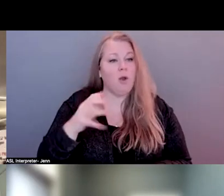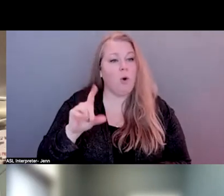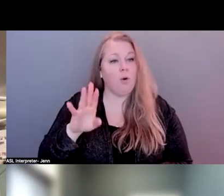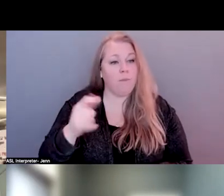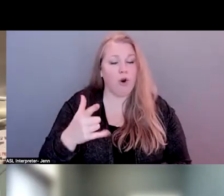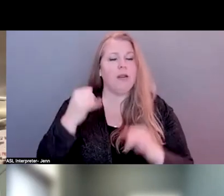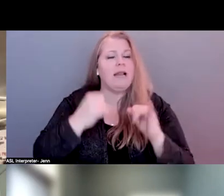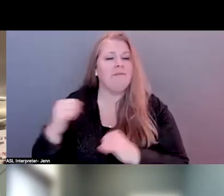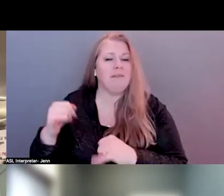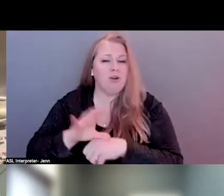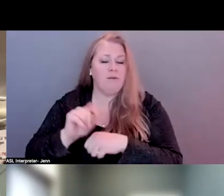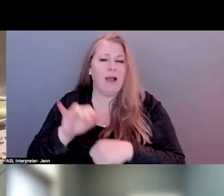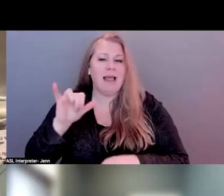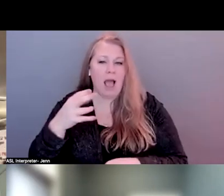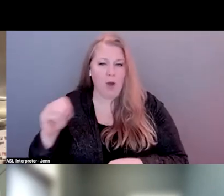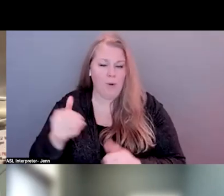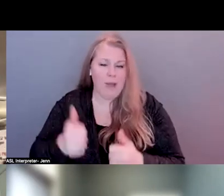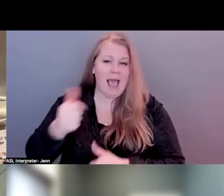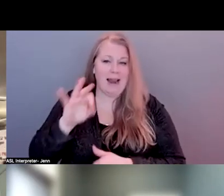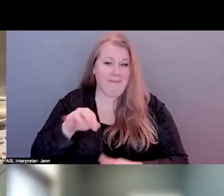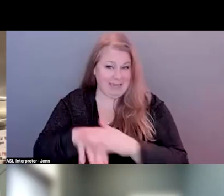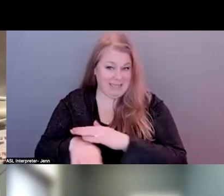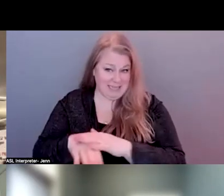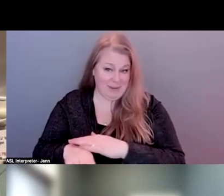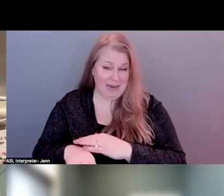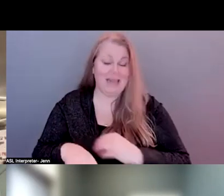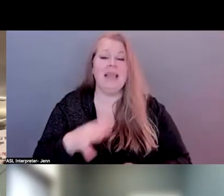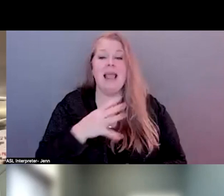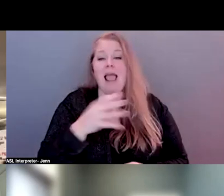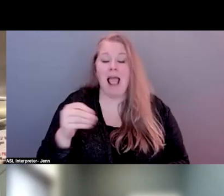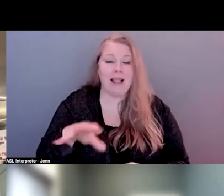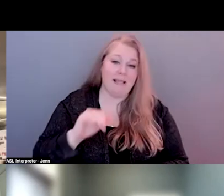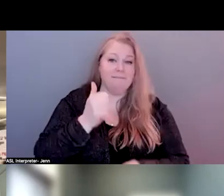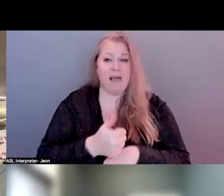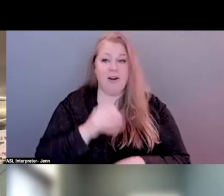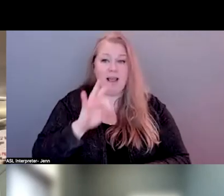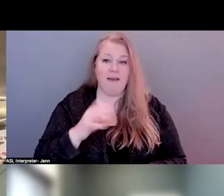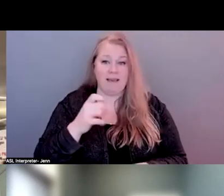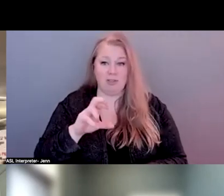former Yahoo - Head of Accessibility. Also, the founder of XR Access. The professor,